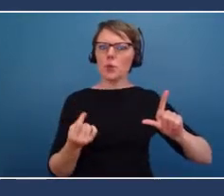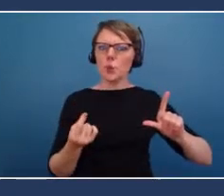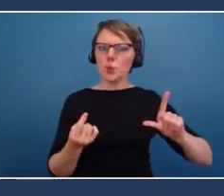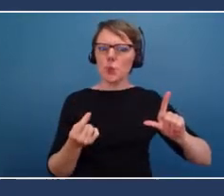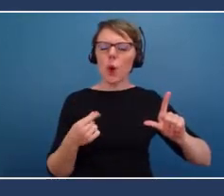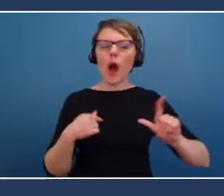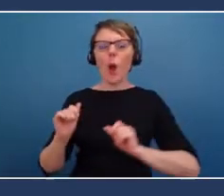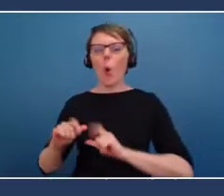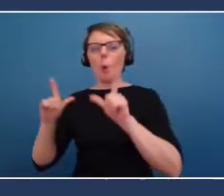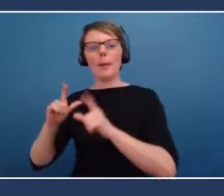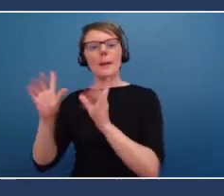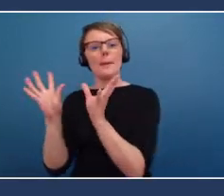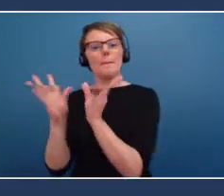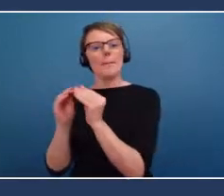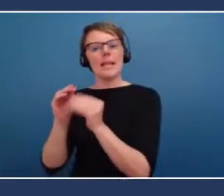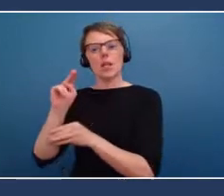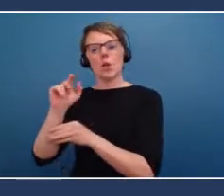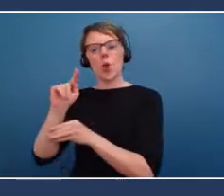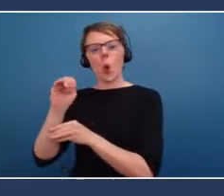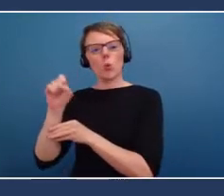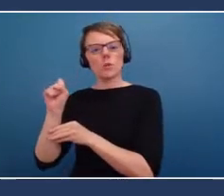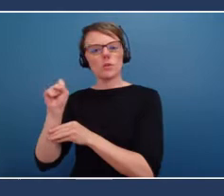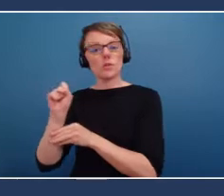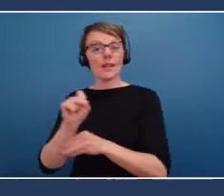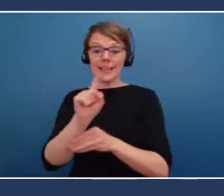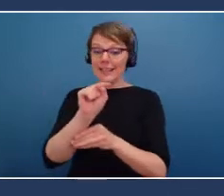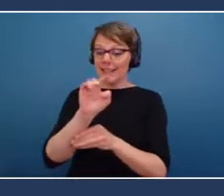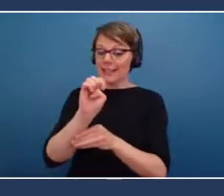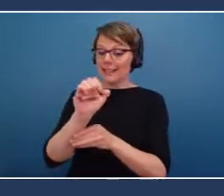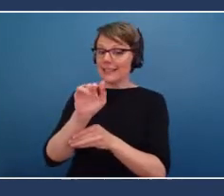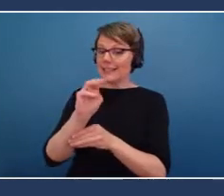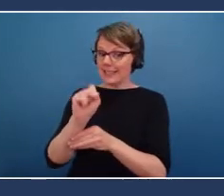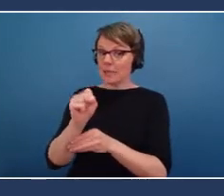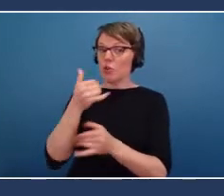Every single Teams call that you are in, you can have a meeting note section there.